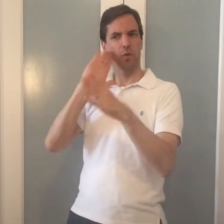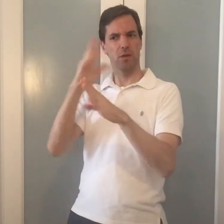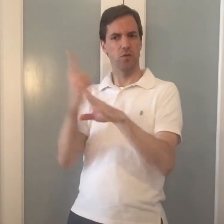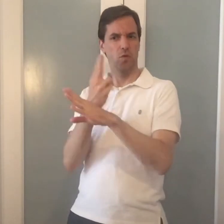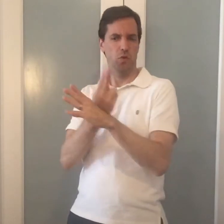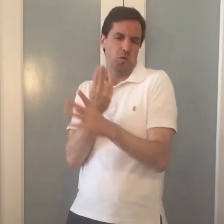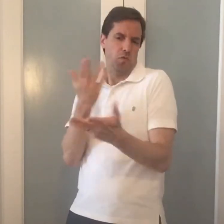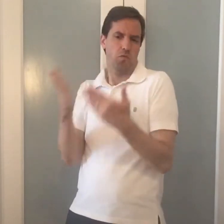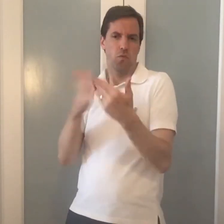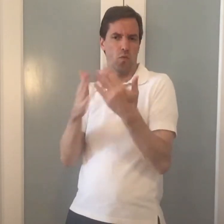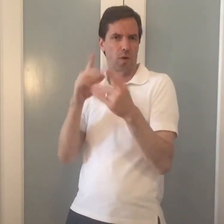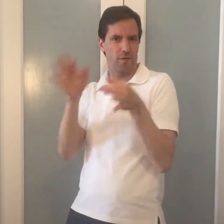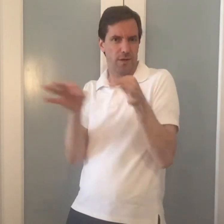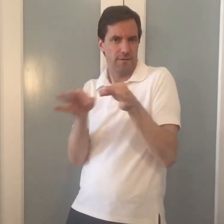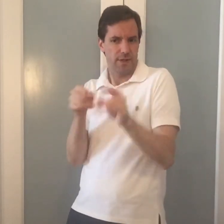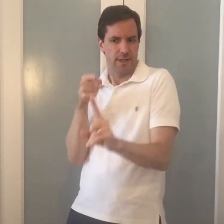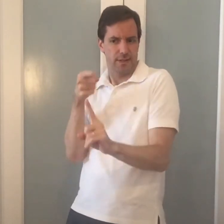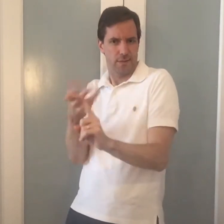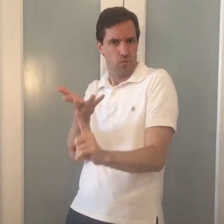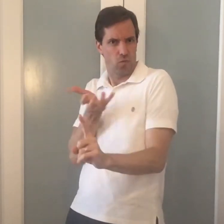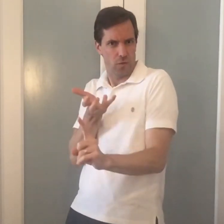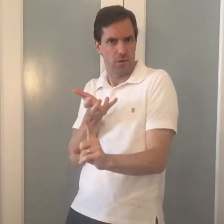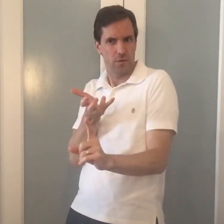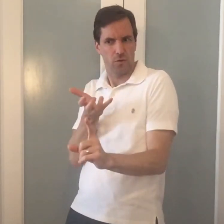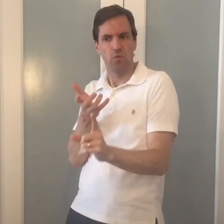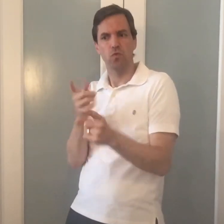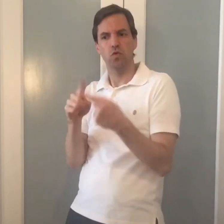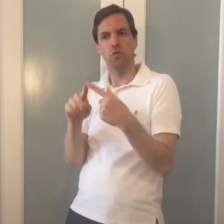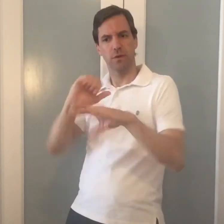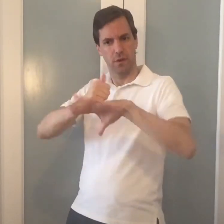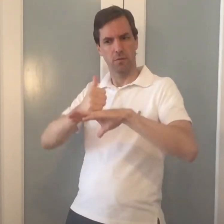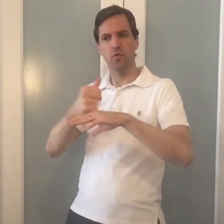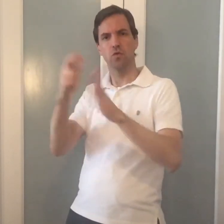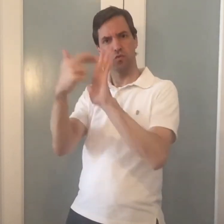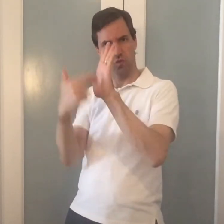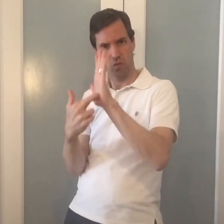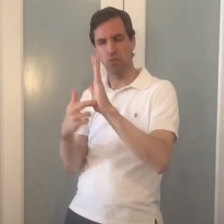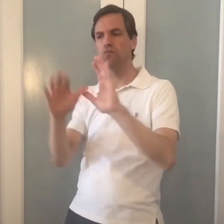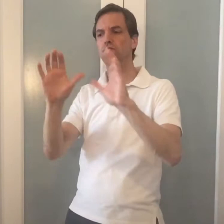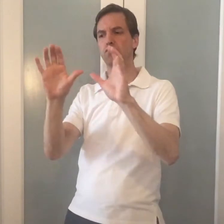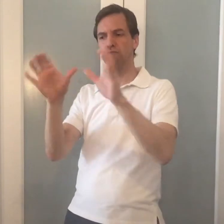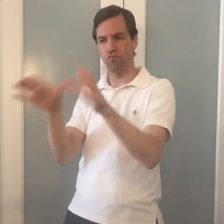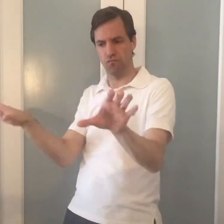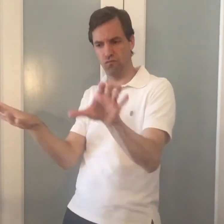want to use to classify those children, and that's just at the researcher's own